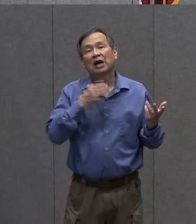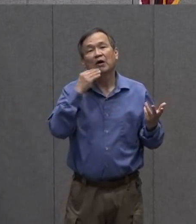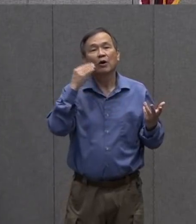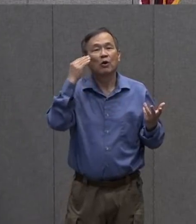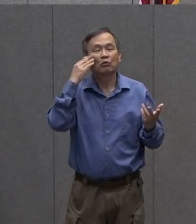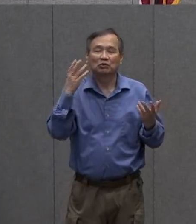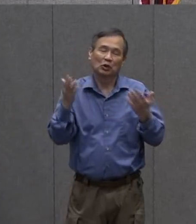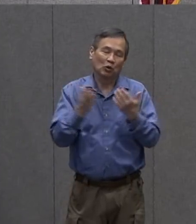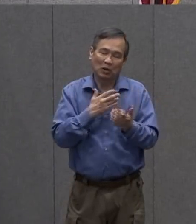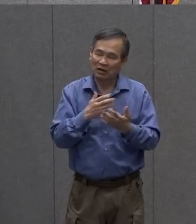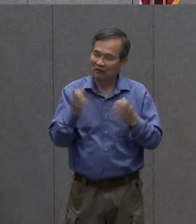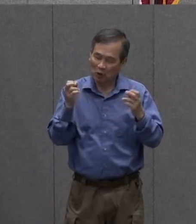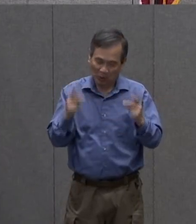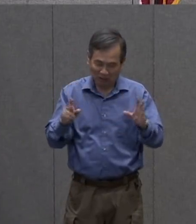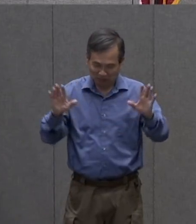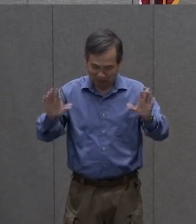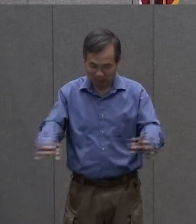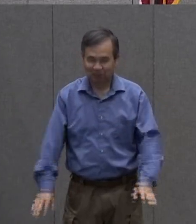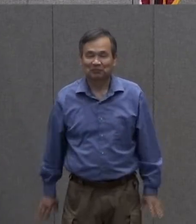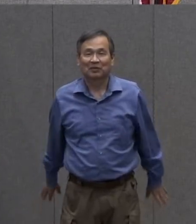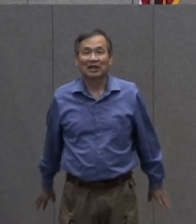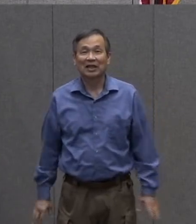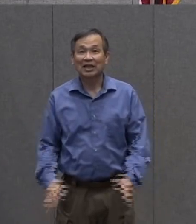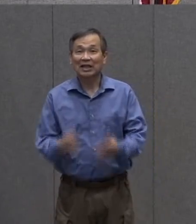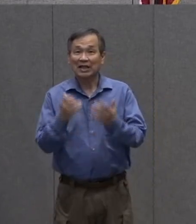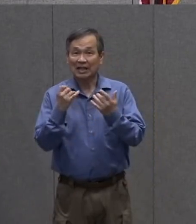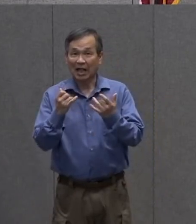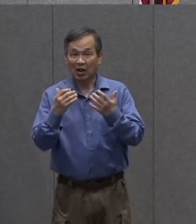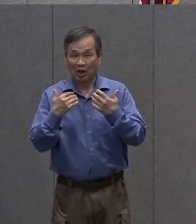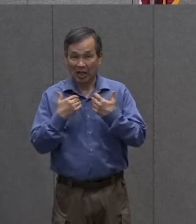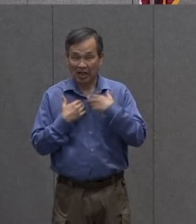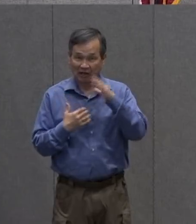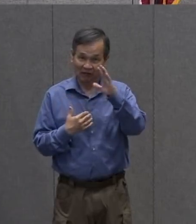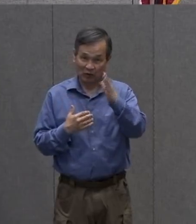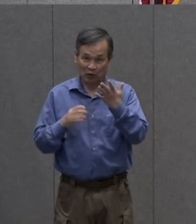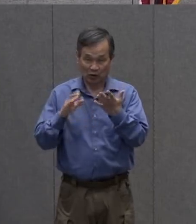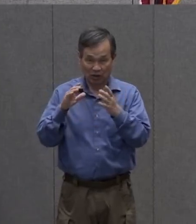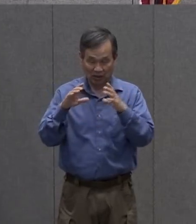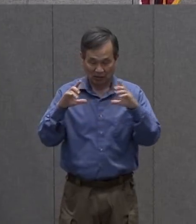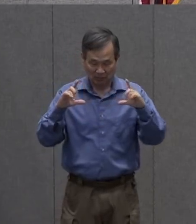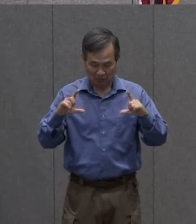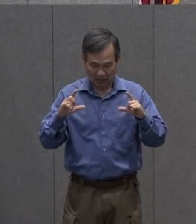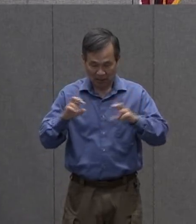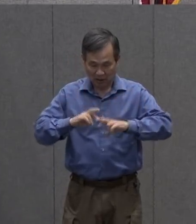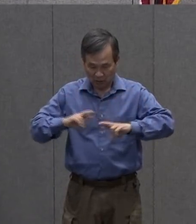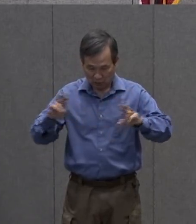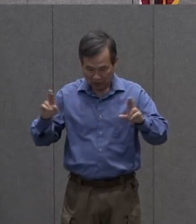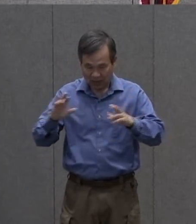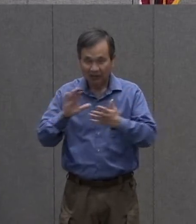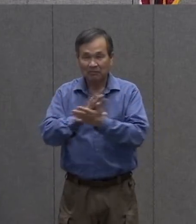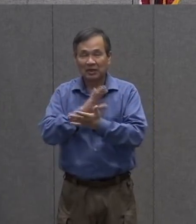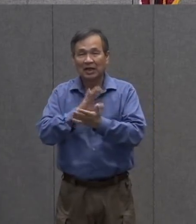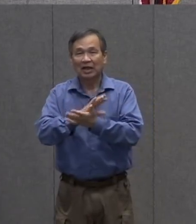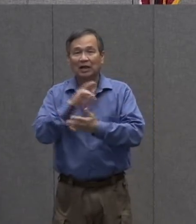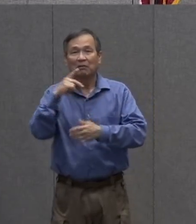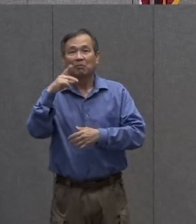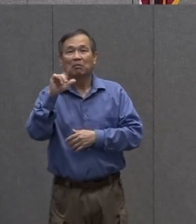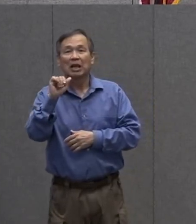Okay, friends, so once you have your place that you're going to make your spinner, either paper plate, on a regular piece of paper.